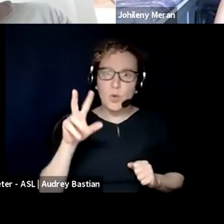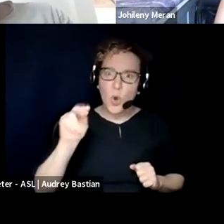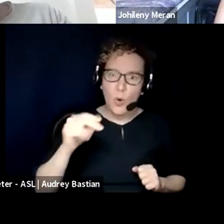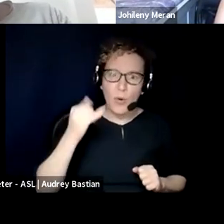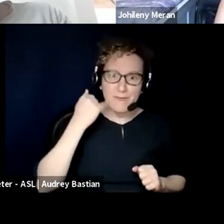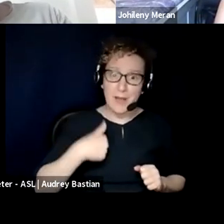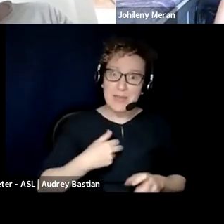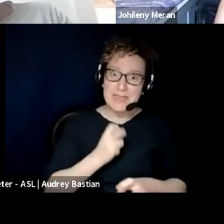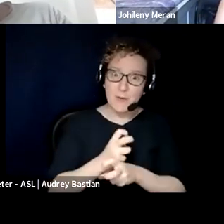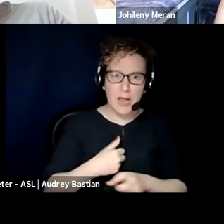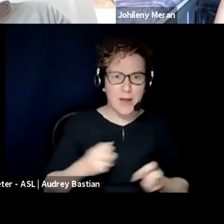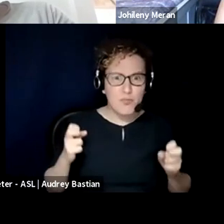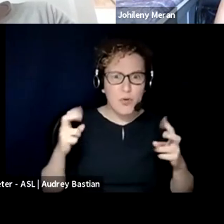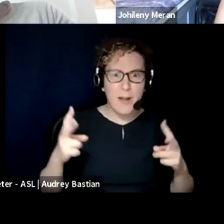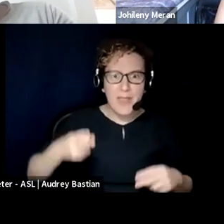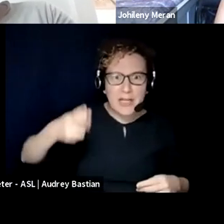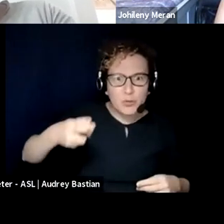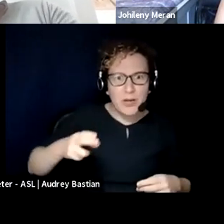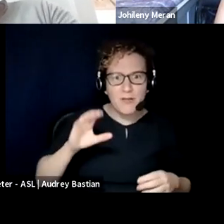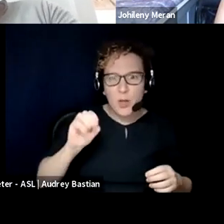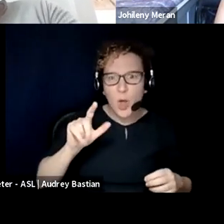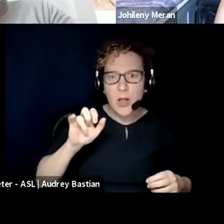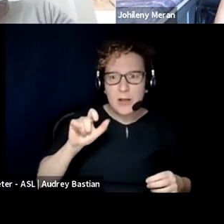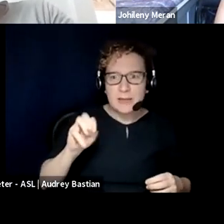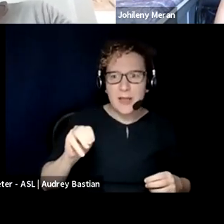up the history of colonialism that allowed you to think that was okay in the first place.